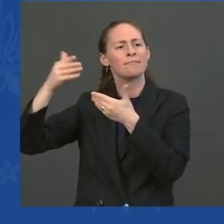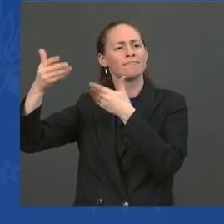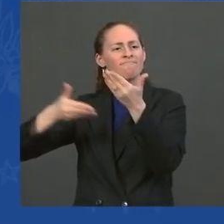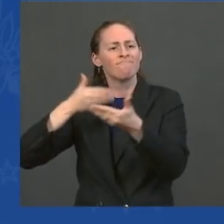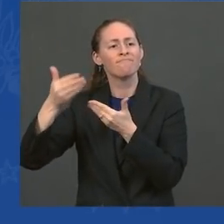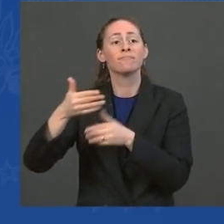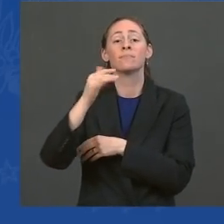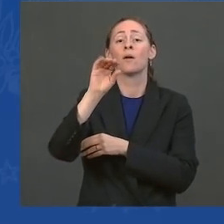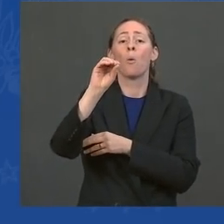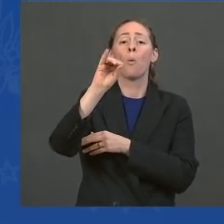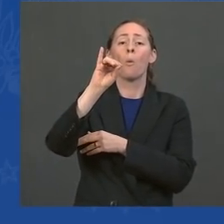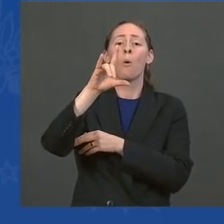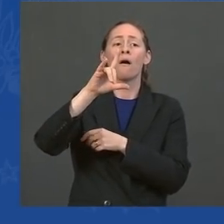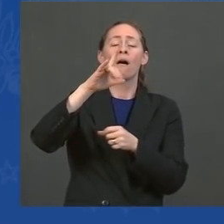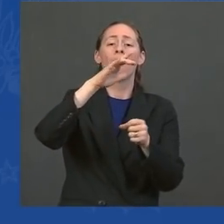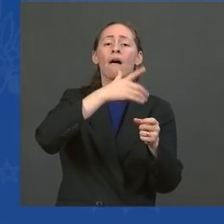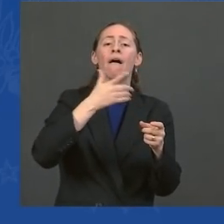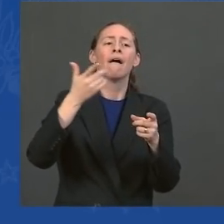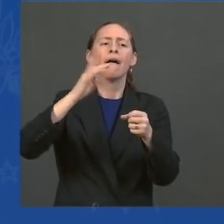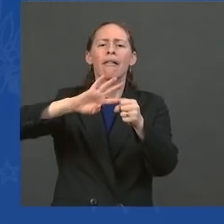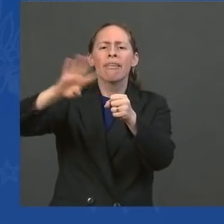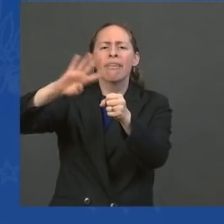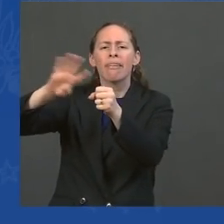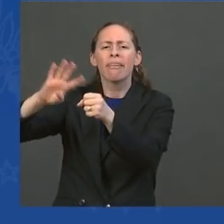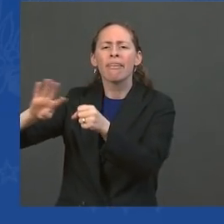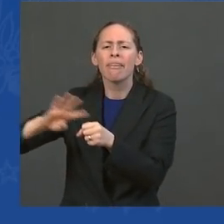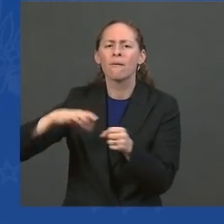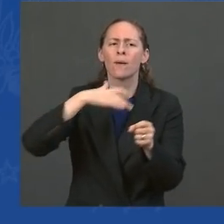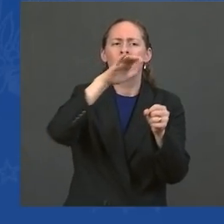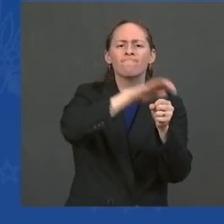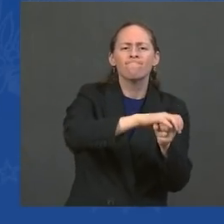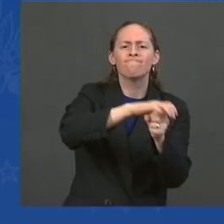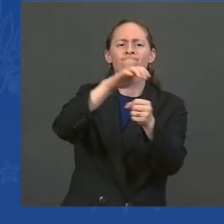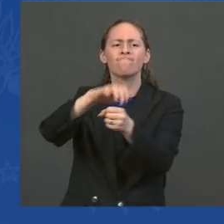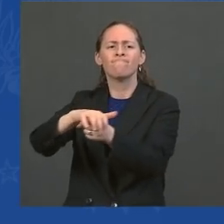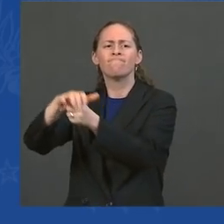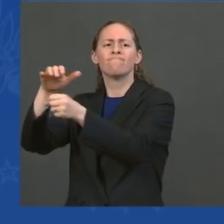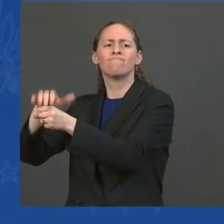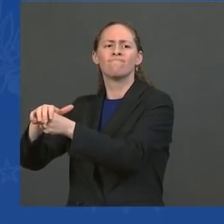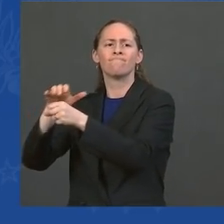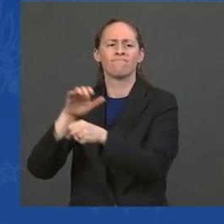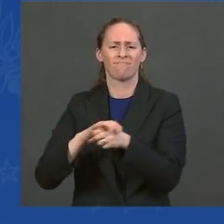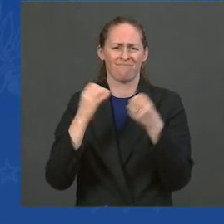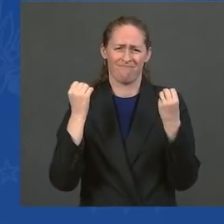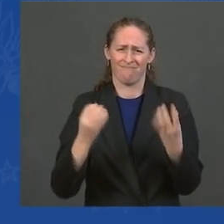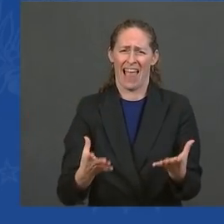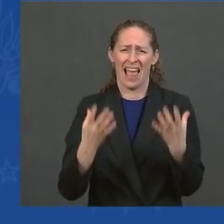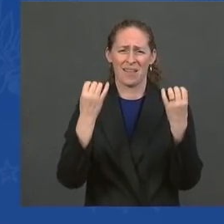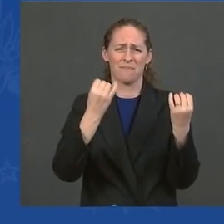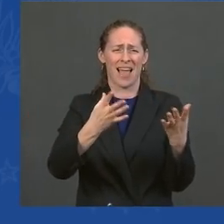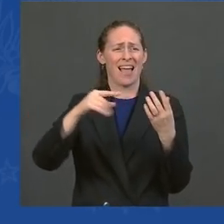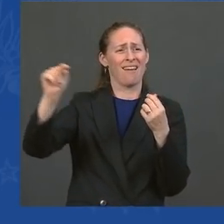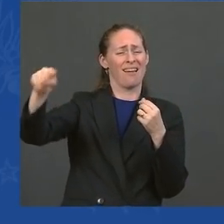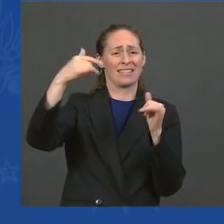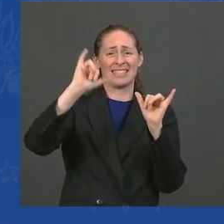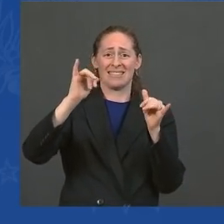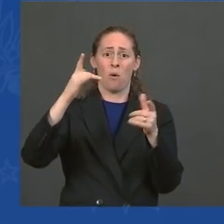You know, we have thousands and thousands of abandoned oil wells and gas wells and methane -- with methane leaks. Well, guess what?